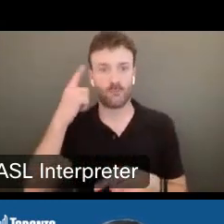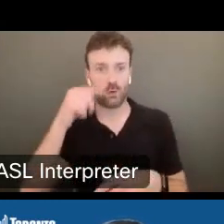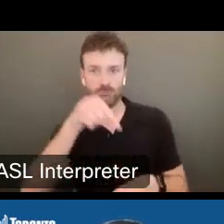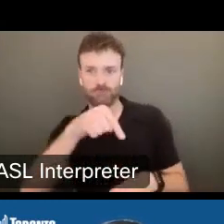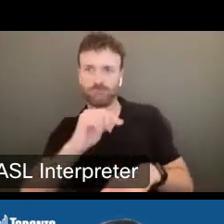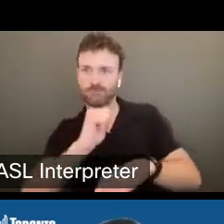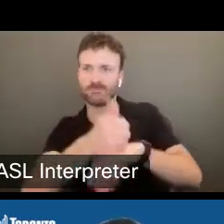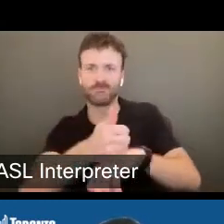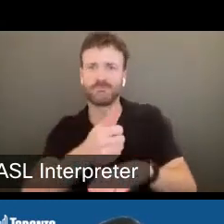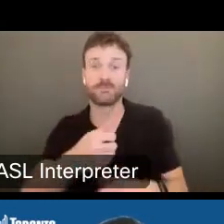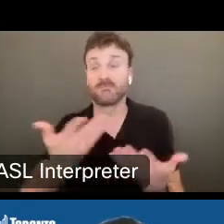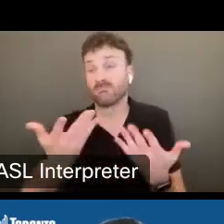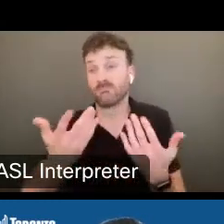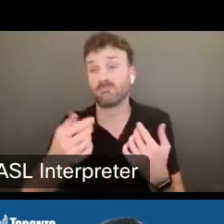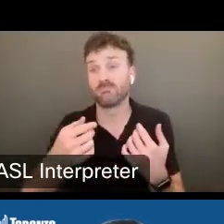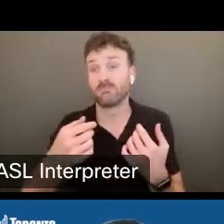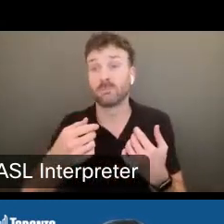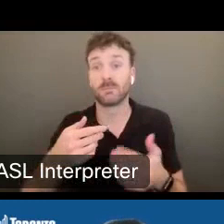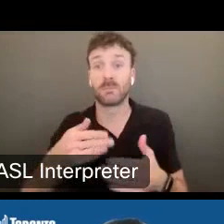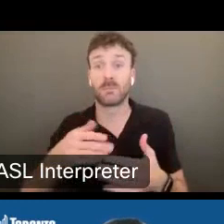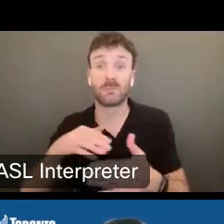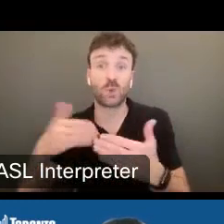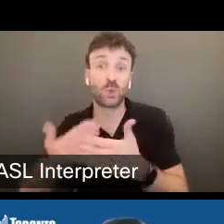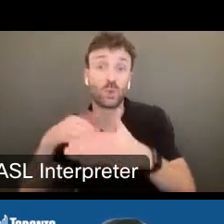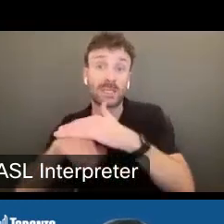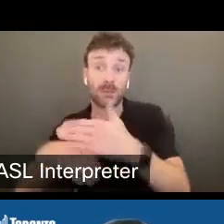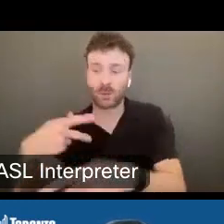with respect to some of the new accessibility products and standardization.